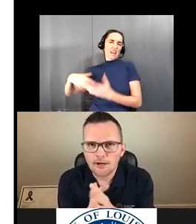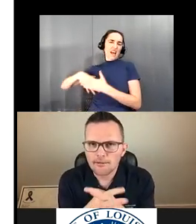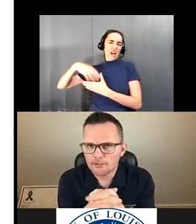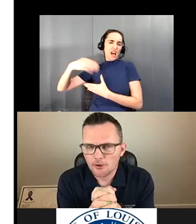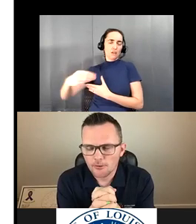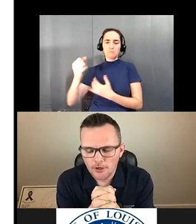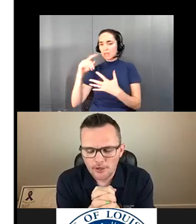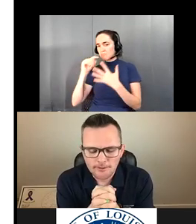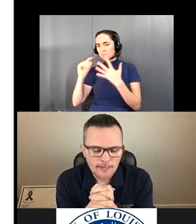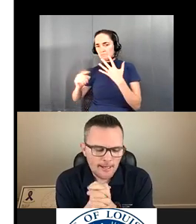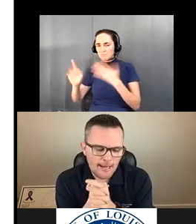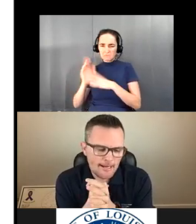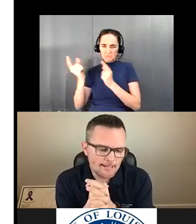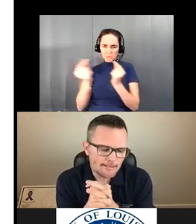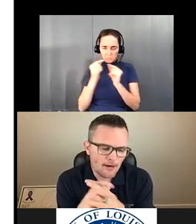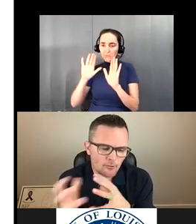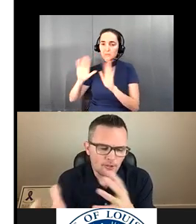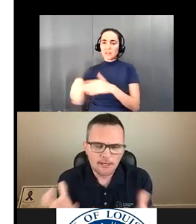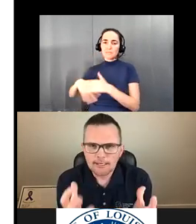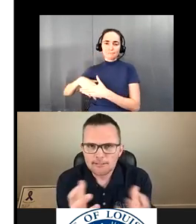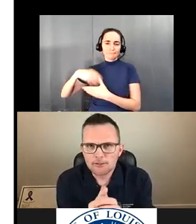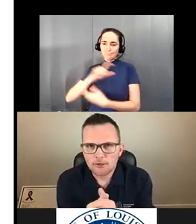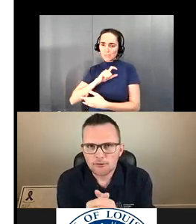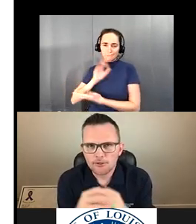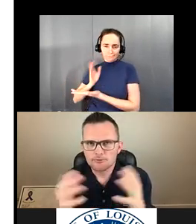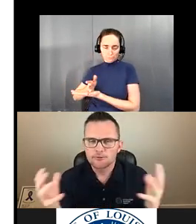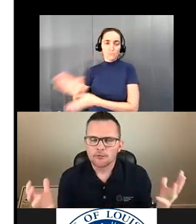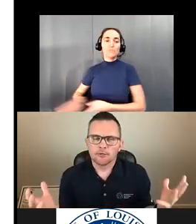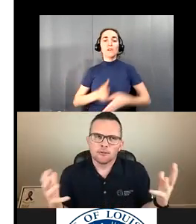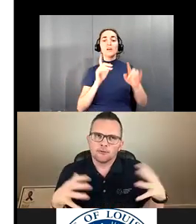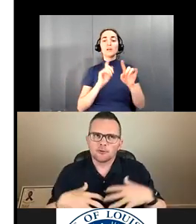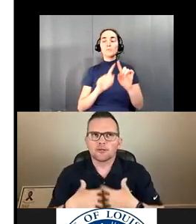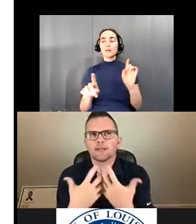of things going on. 15:34:15 And I realized you know there's real